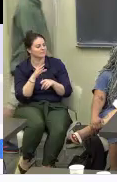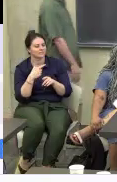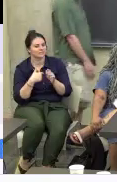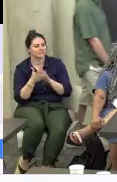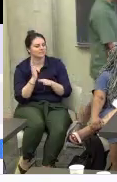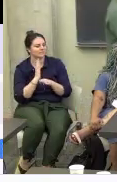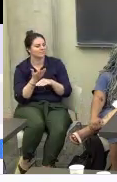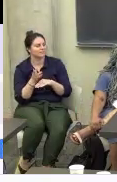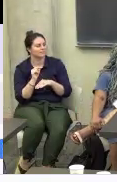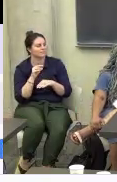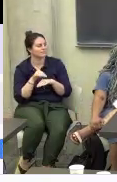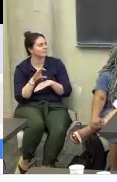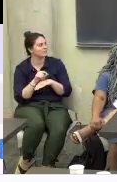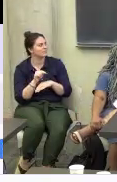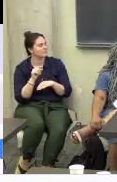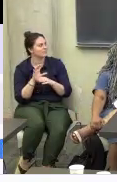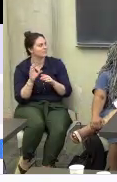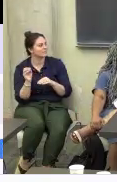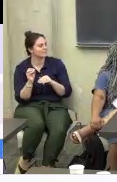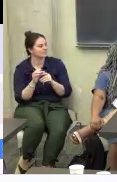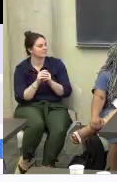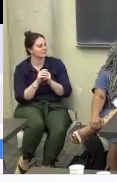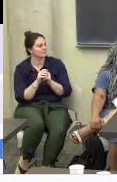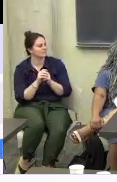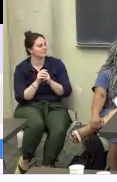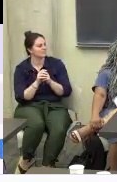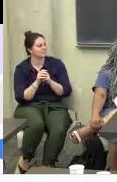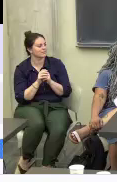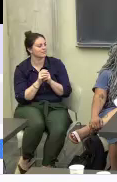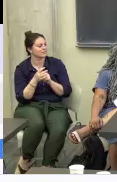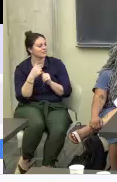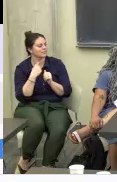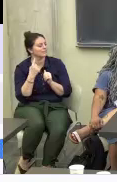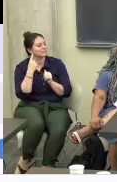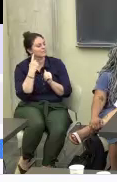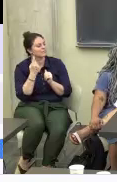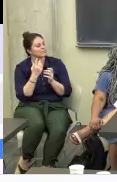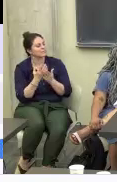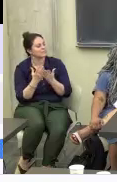and still do a lot of work with organizations but I think one of the things that I think